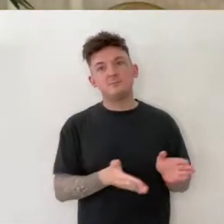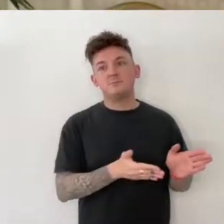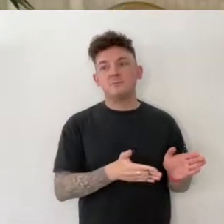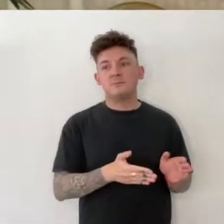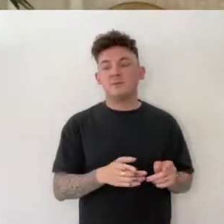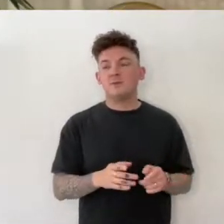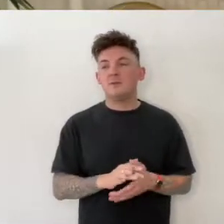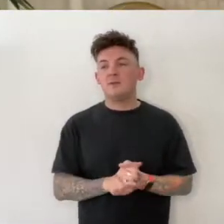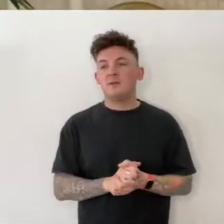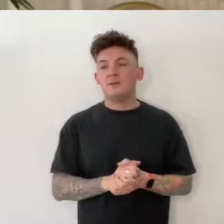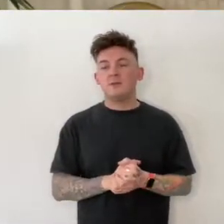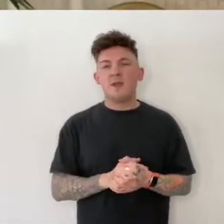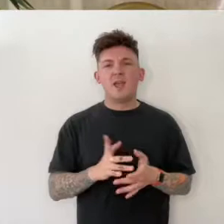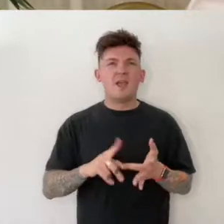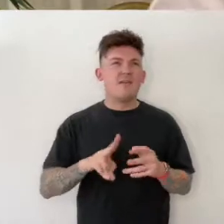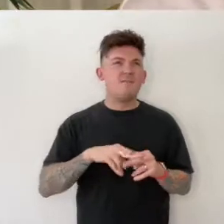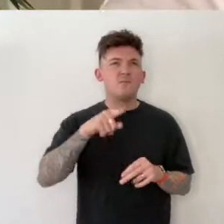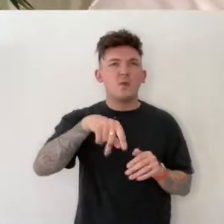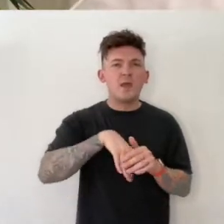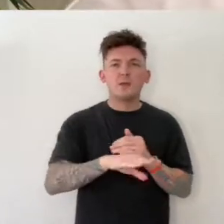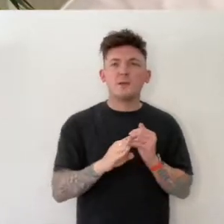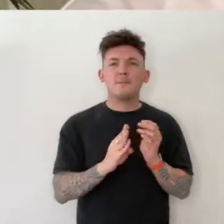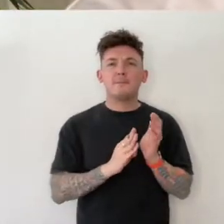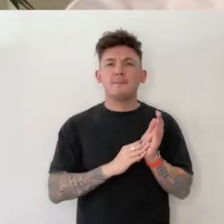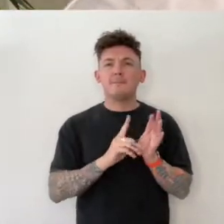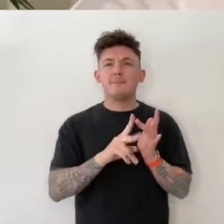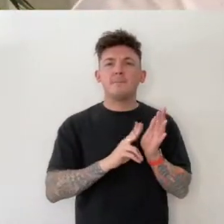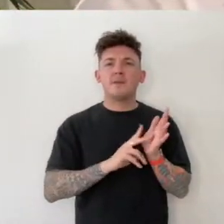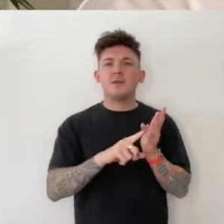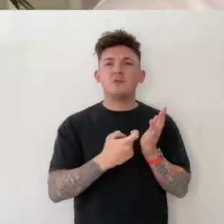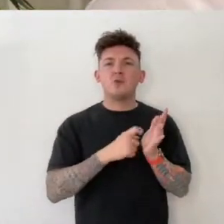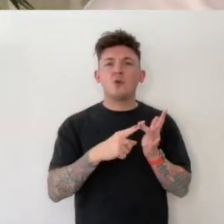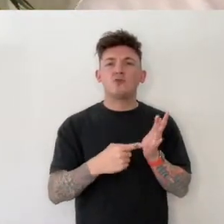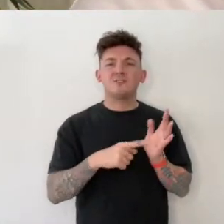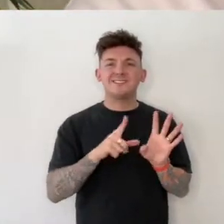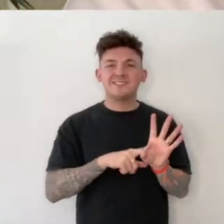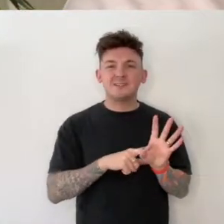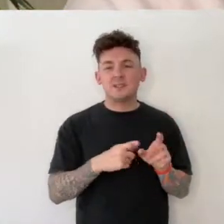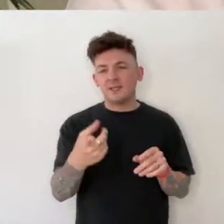it's anyone, if you're in a minority group it can be a challenge. how cool is that that